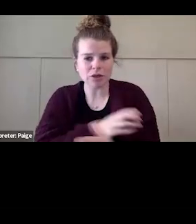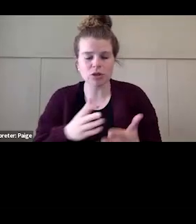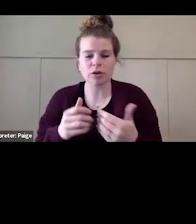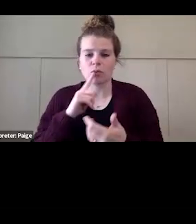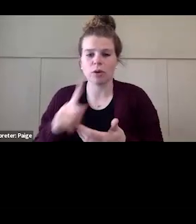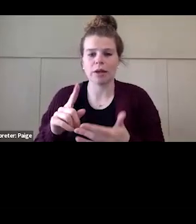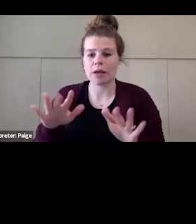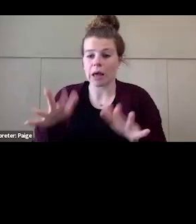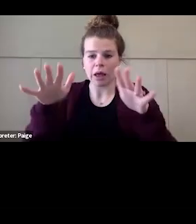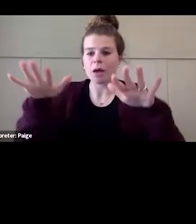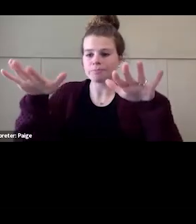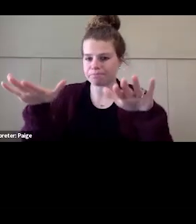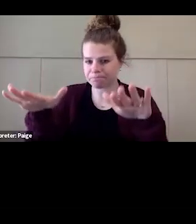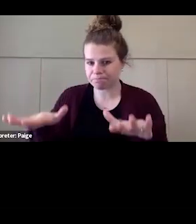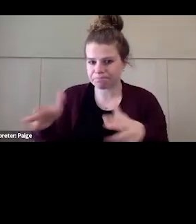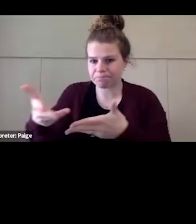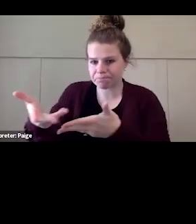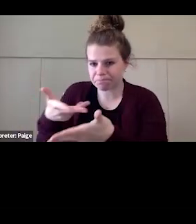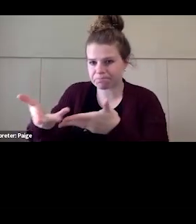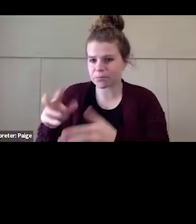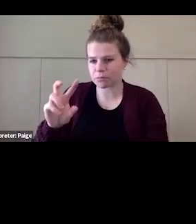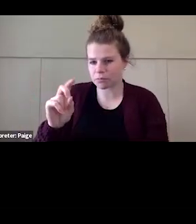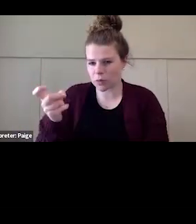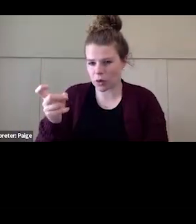they're able to diagnose as needed, and they're approaching every call